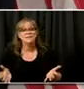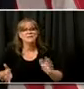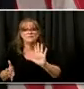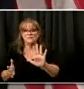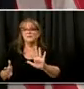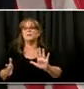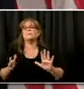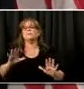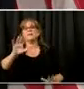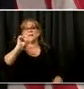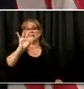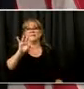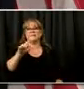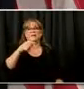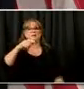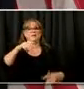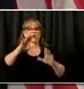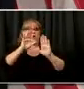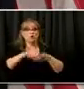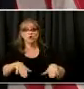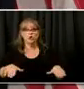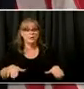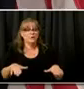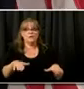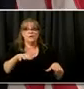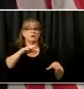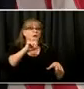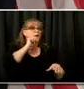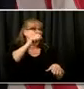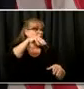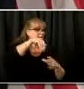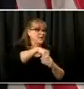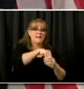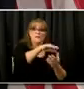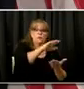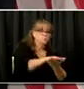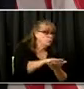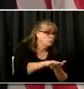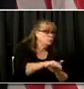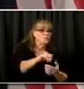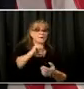and except for the parents that are truly able to take on the rigors of homeschooling